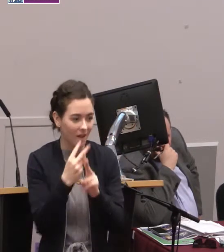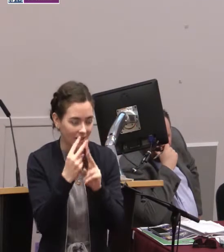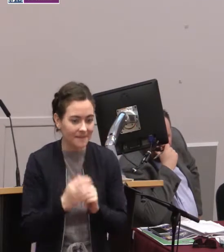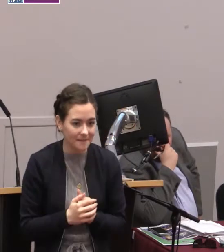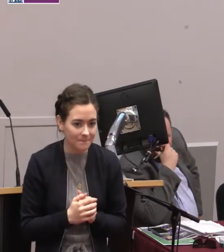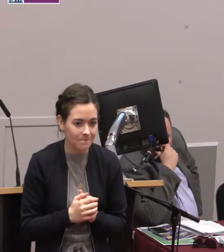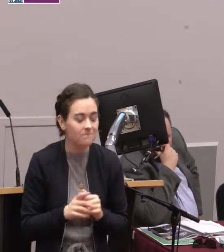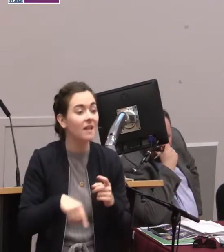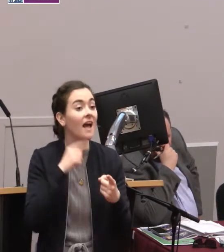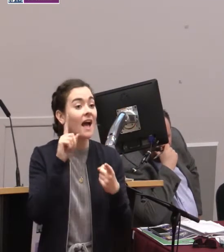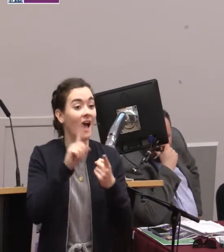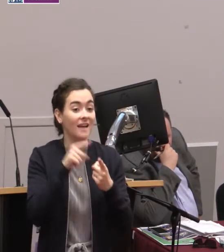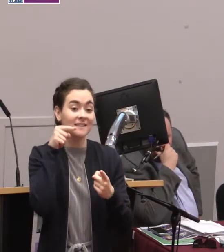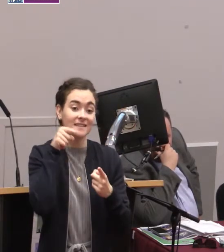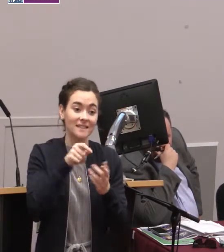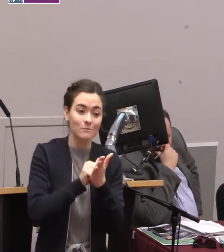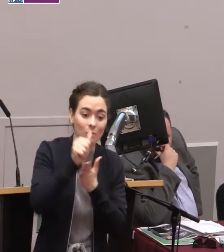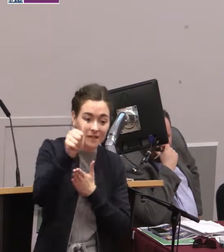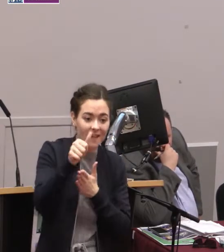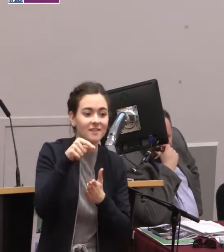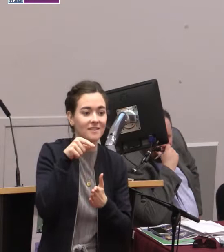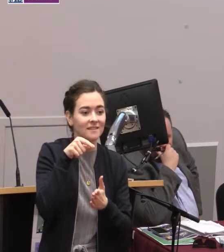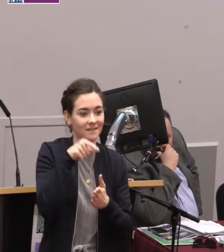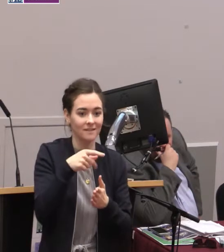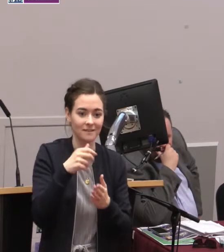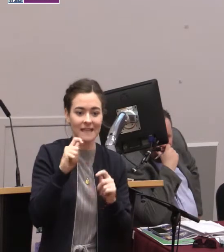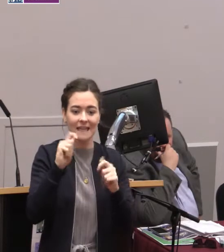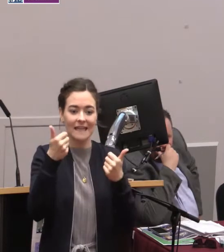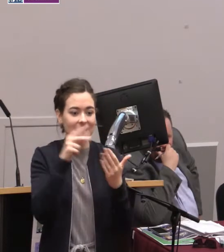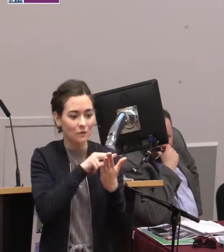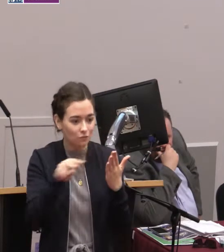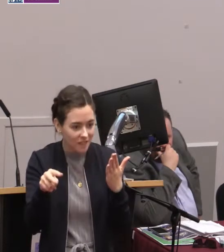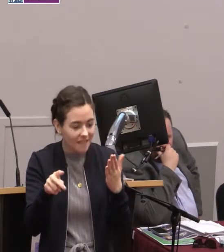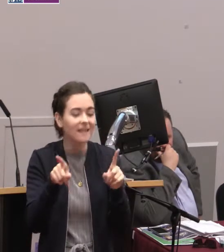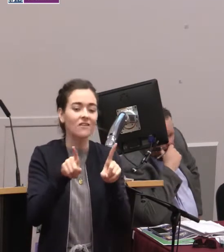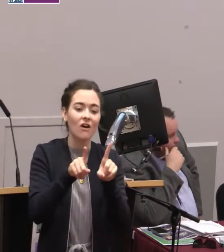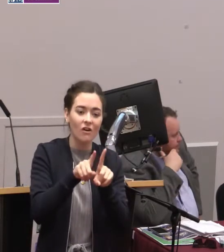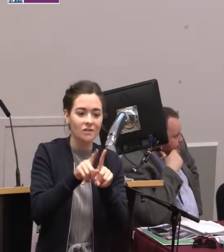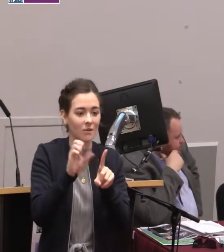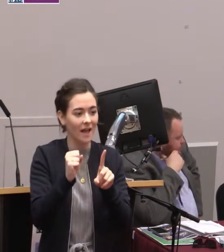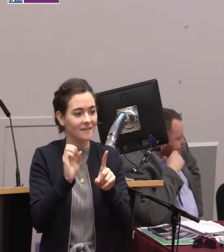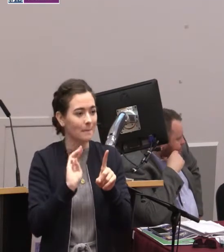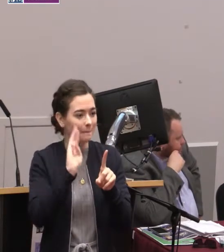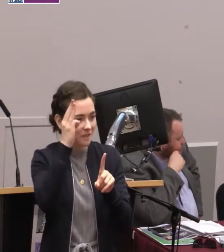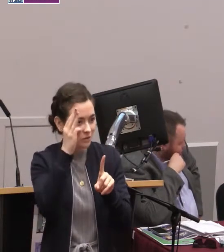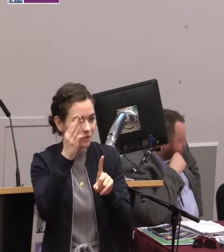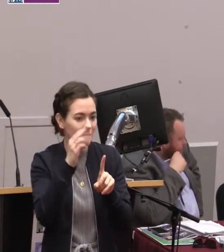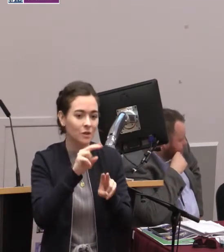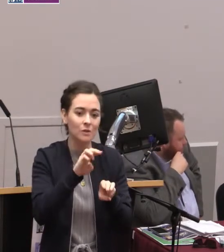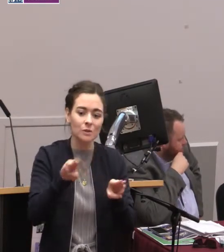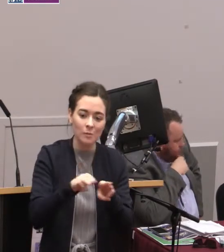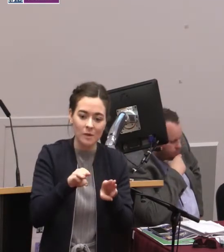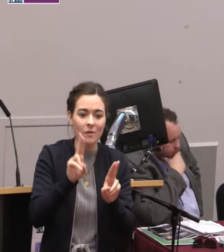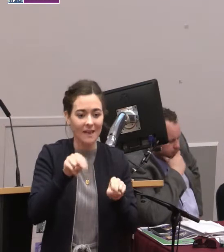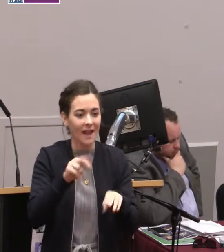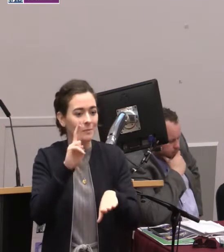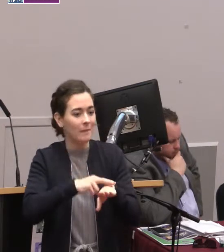This publication is easy to read and also has pictures so people can understand the